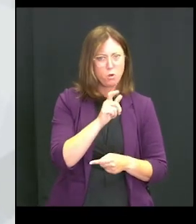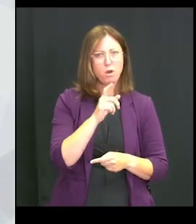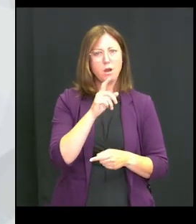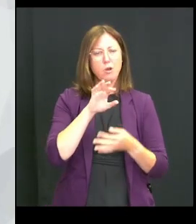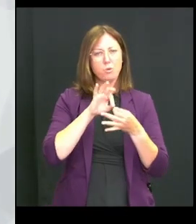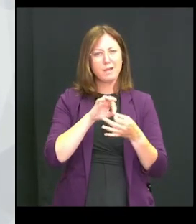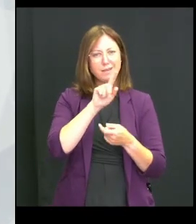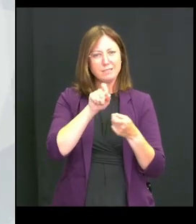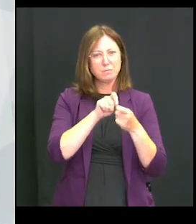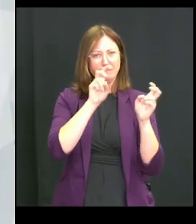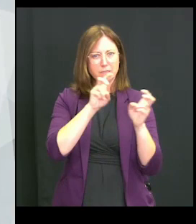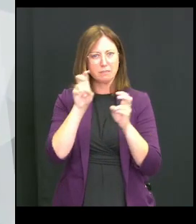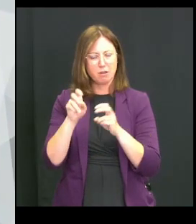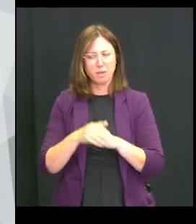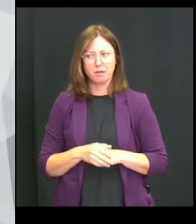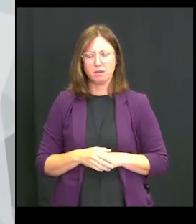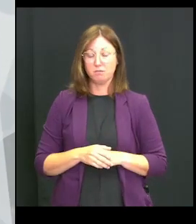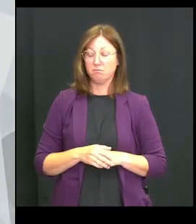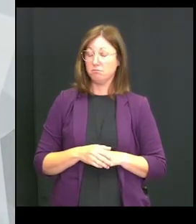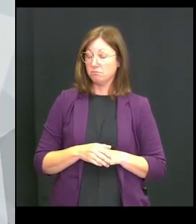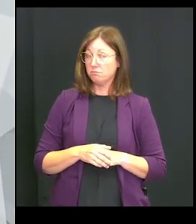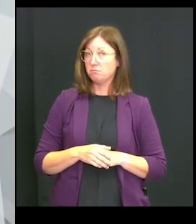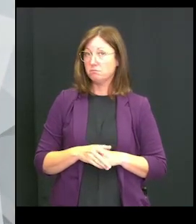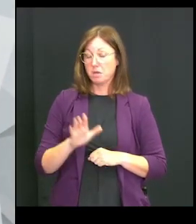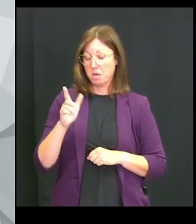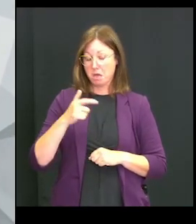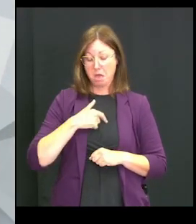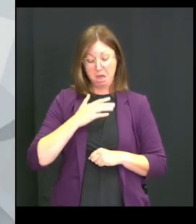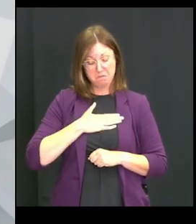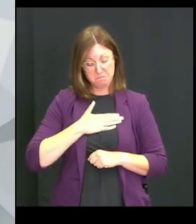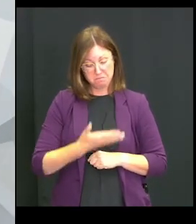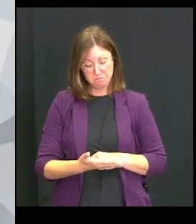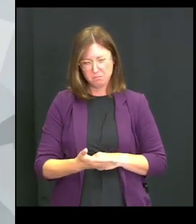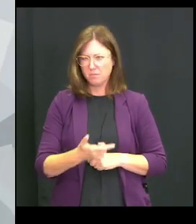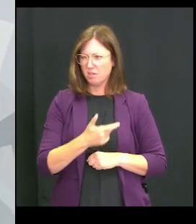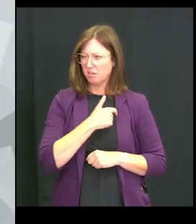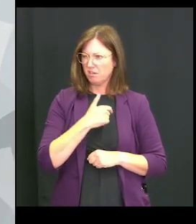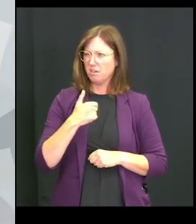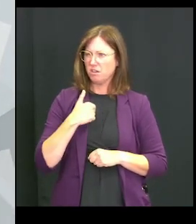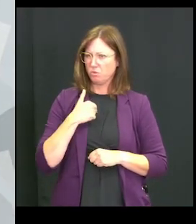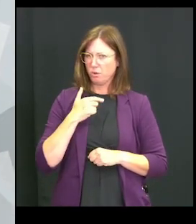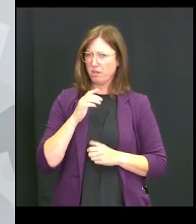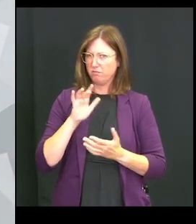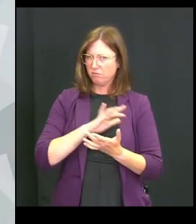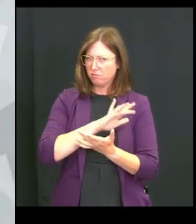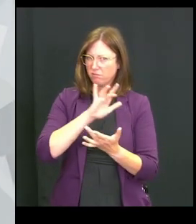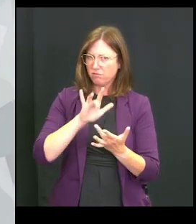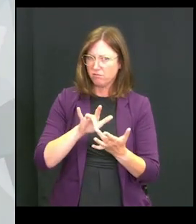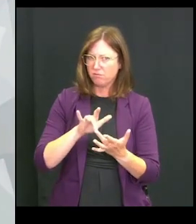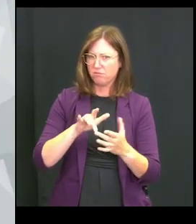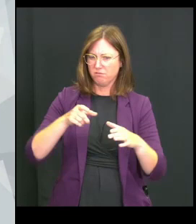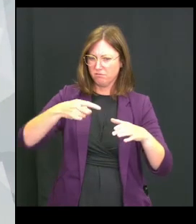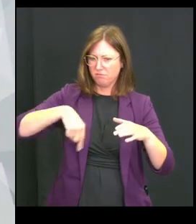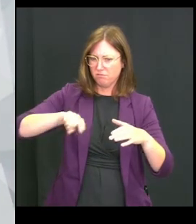And I don't know, first of all, full disclosure, I don't know that we've actually gone out and done anything with regards to polarization